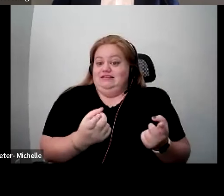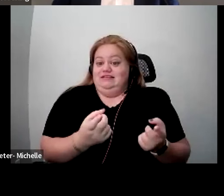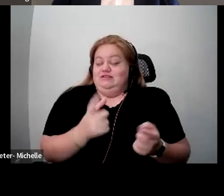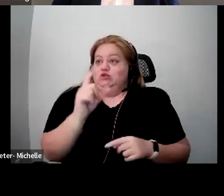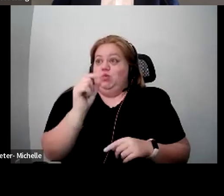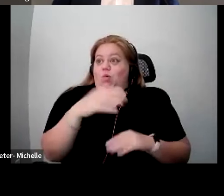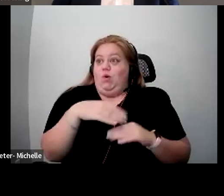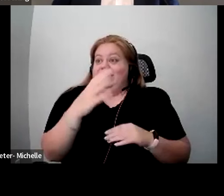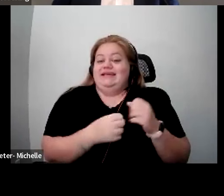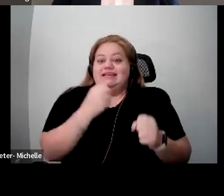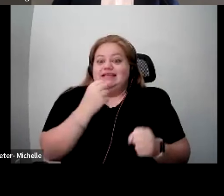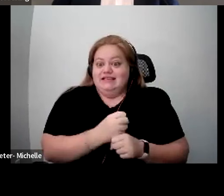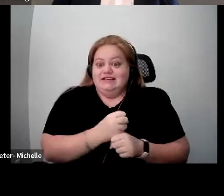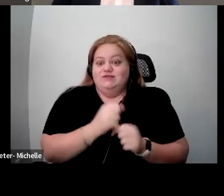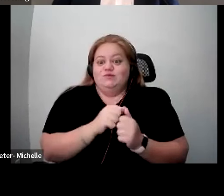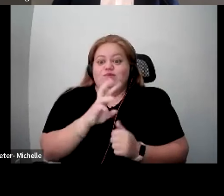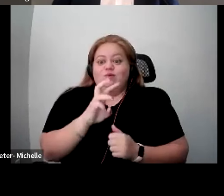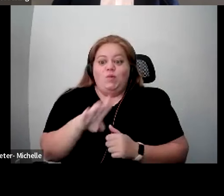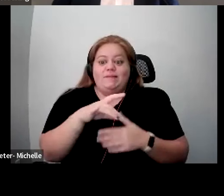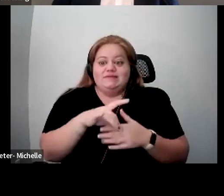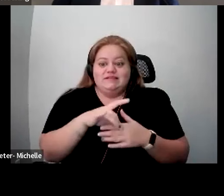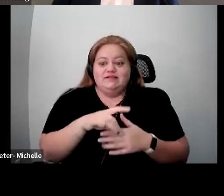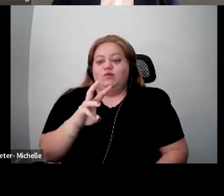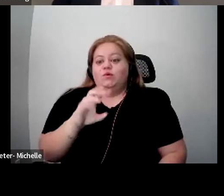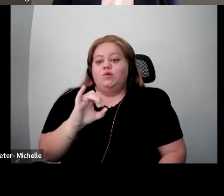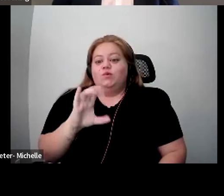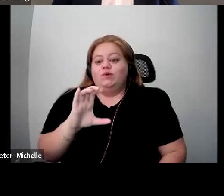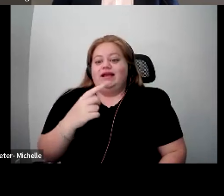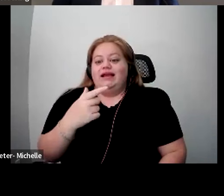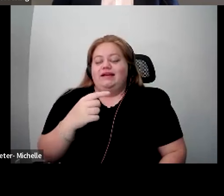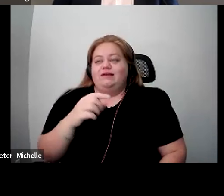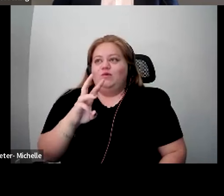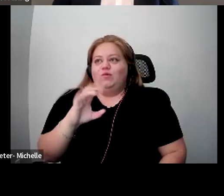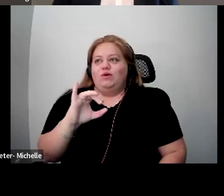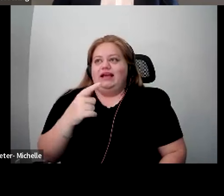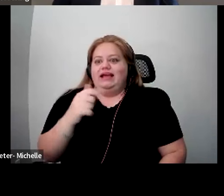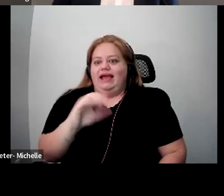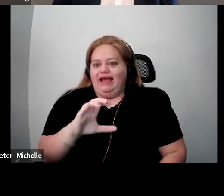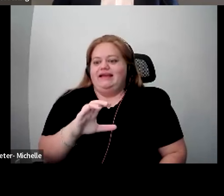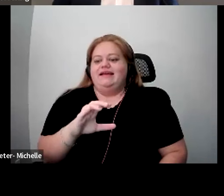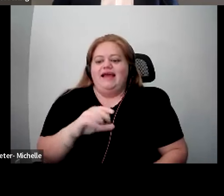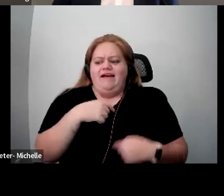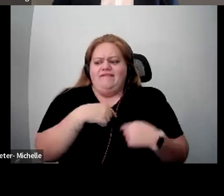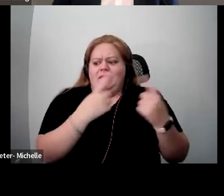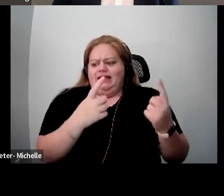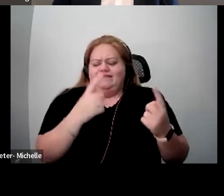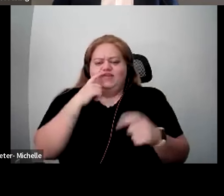WCAG, the Web Accessibility Content Guidelines, have existed for a very long time. And they're been extremely stringent